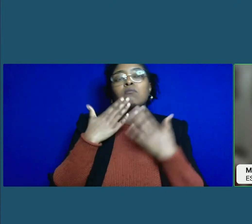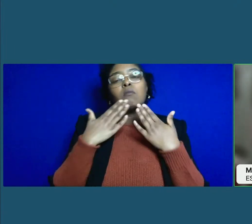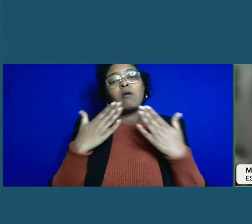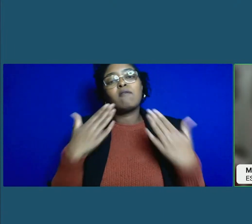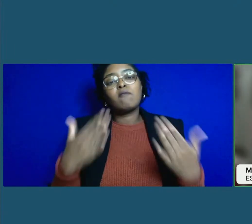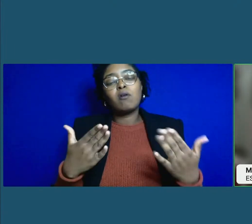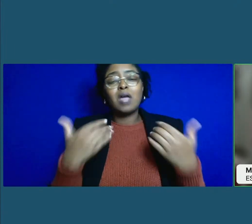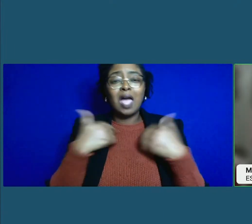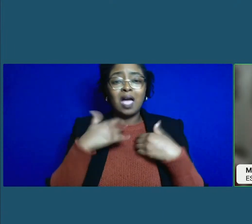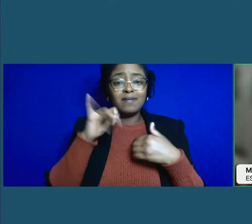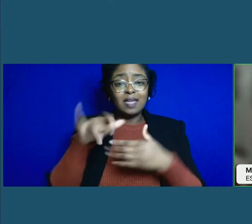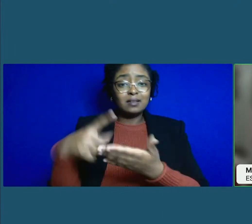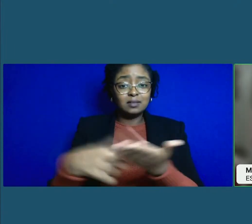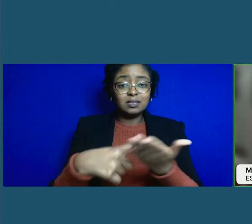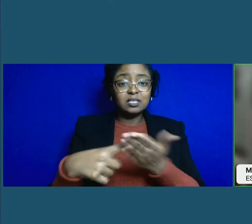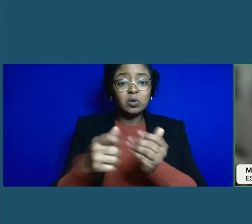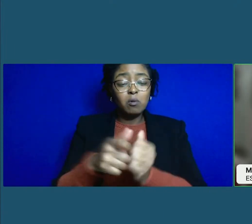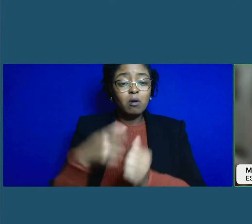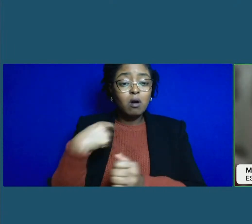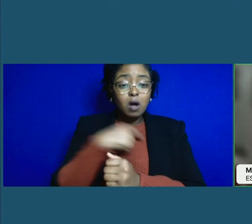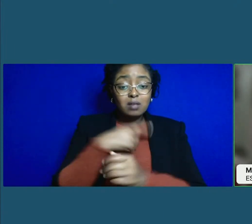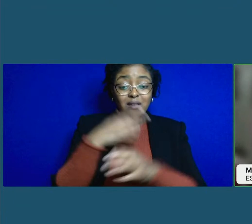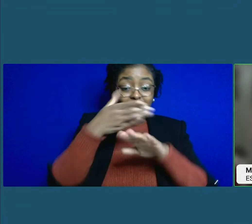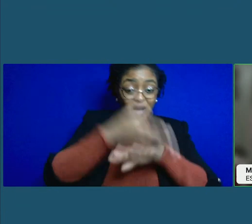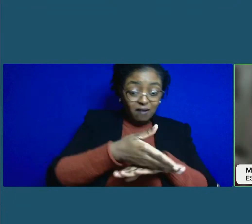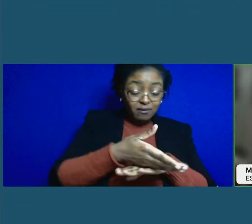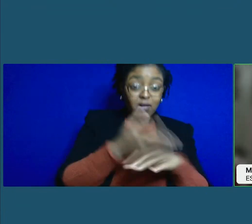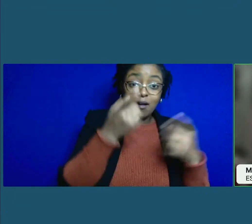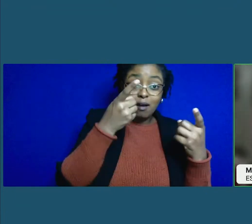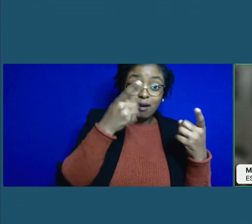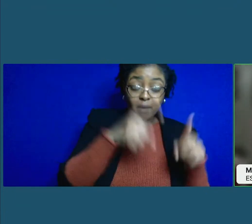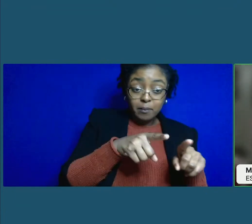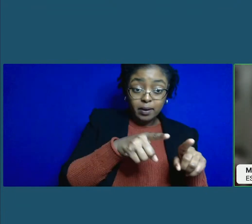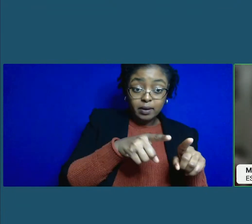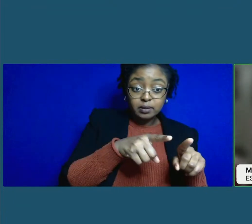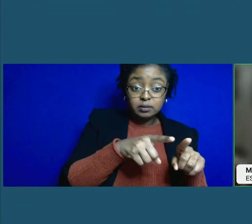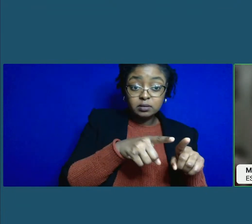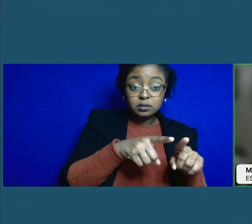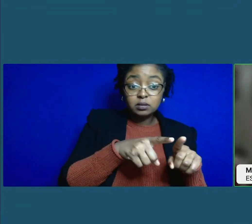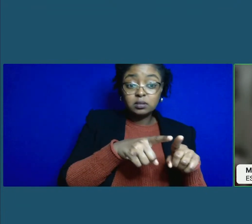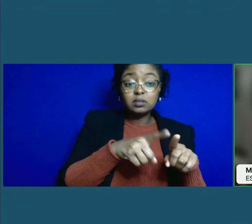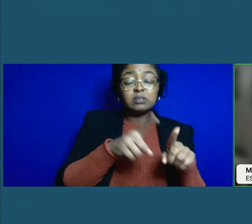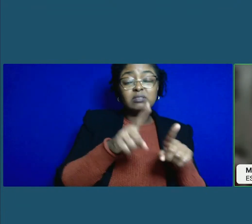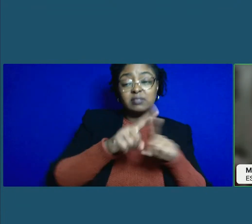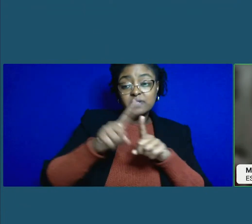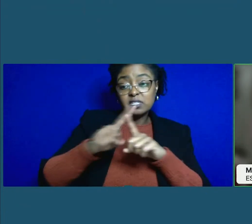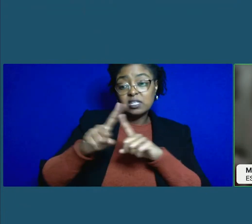Just want to thank you and just underscore how grateful wereth n